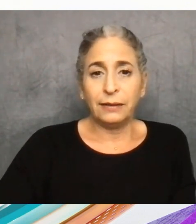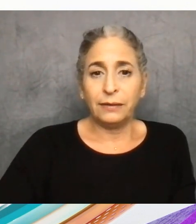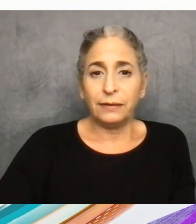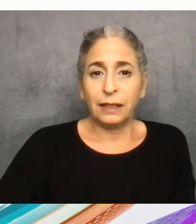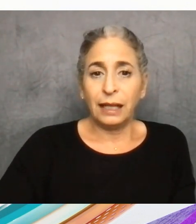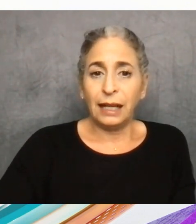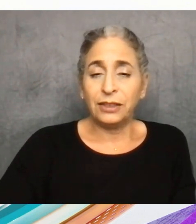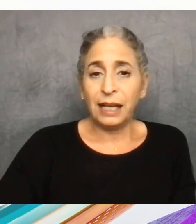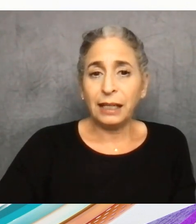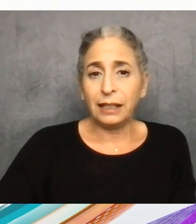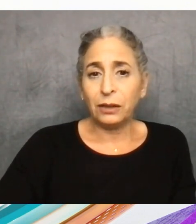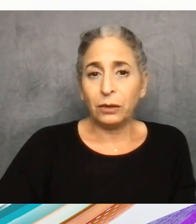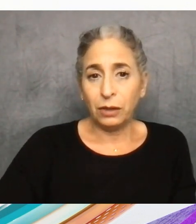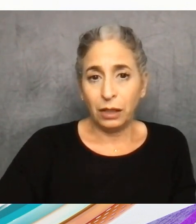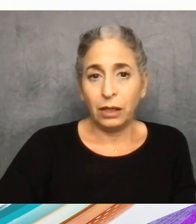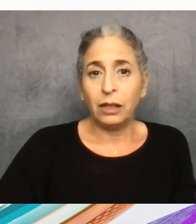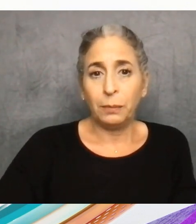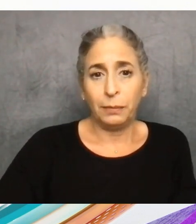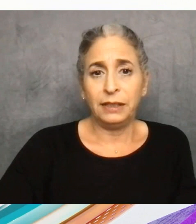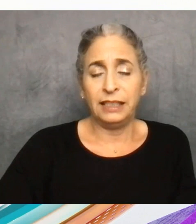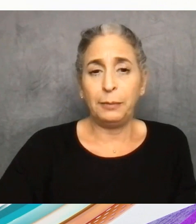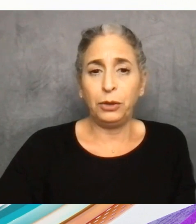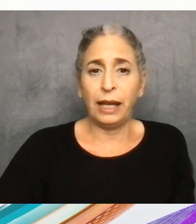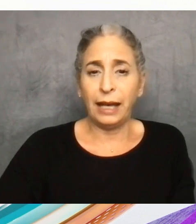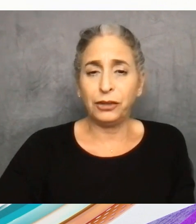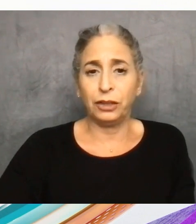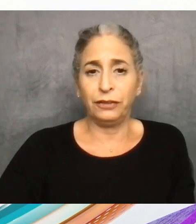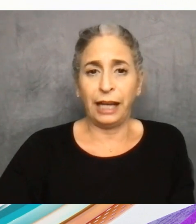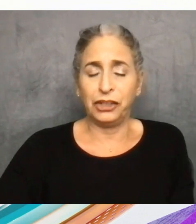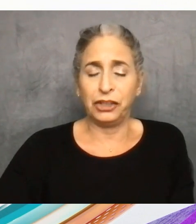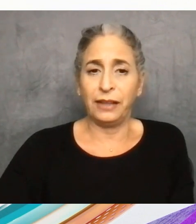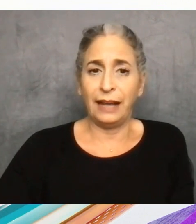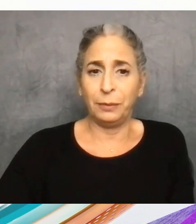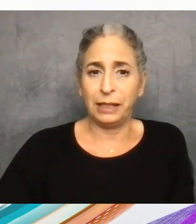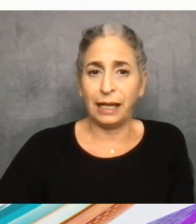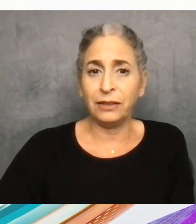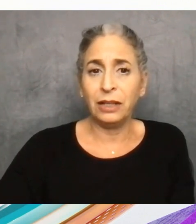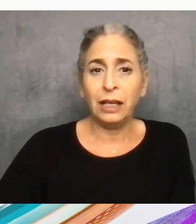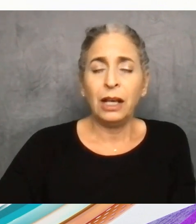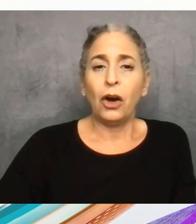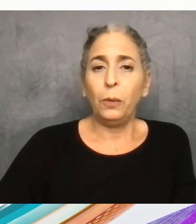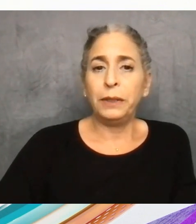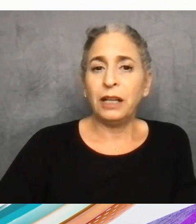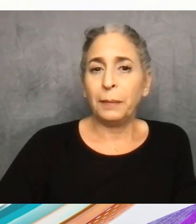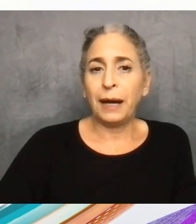The second, the WAS certification that I've obtained opened up